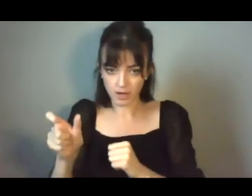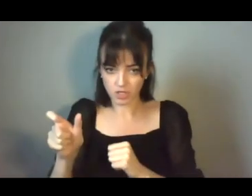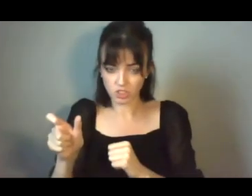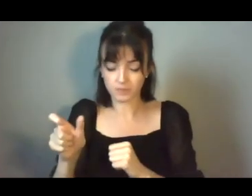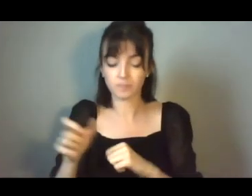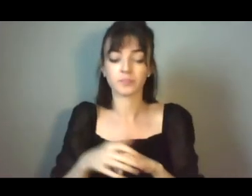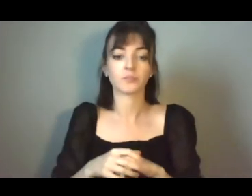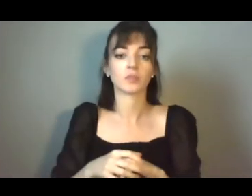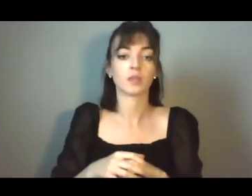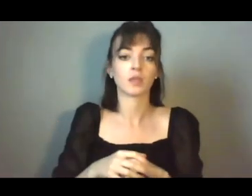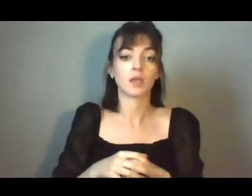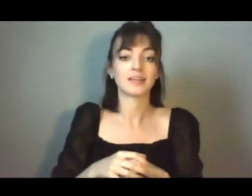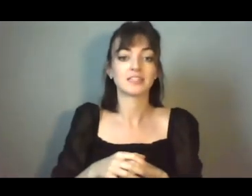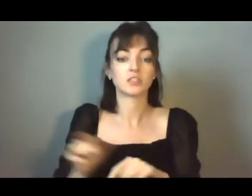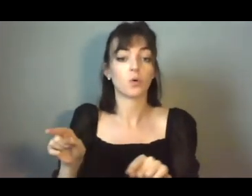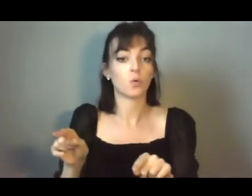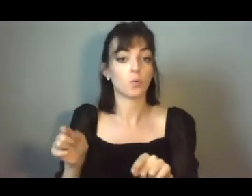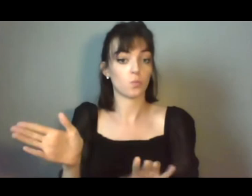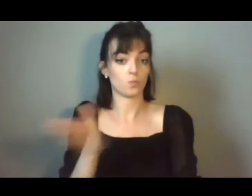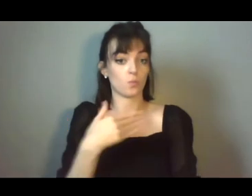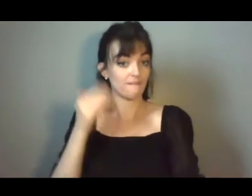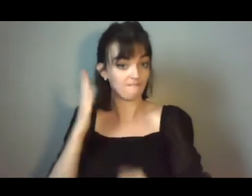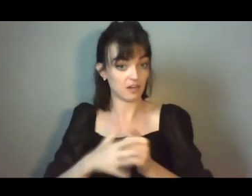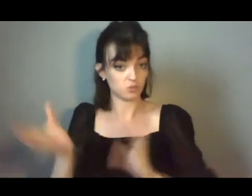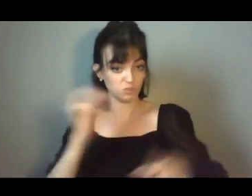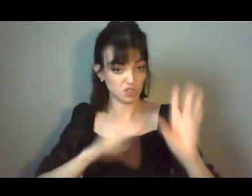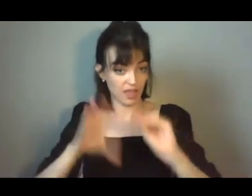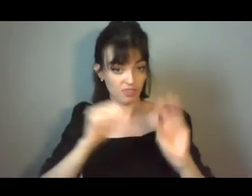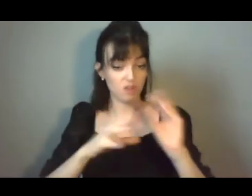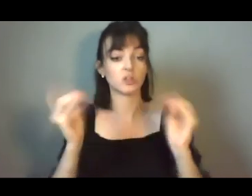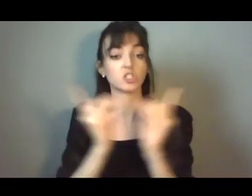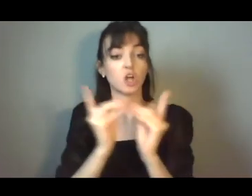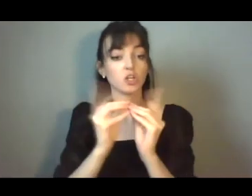We have put together a document to try and create parameters around that.